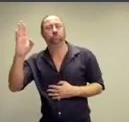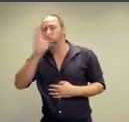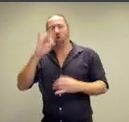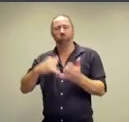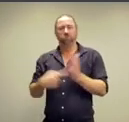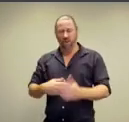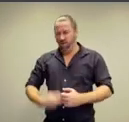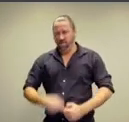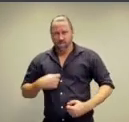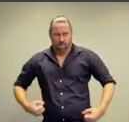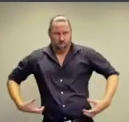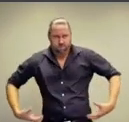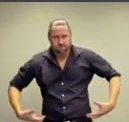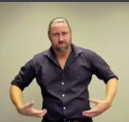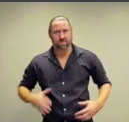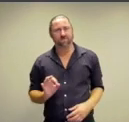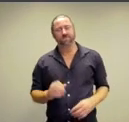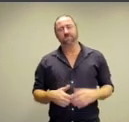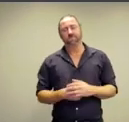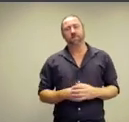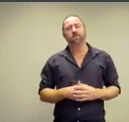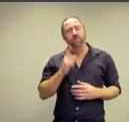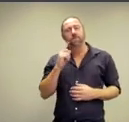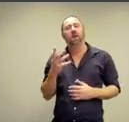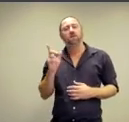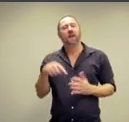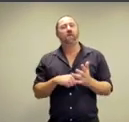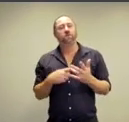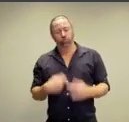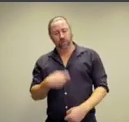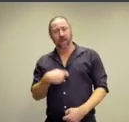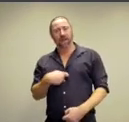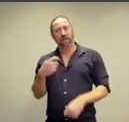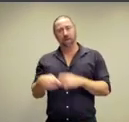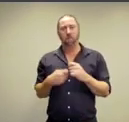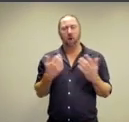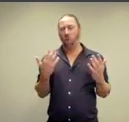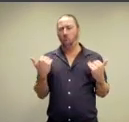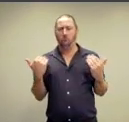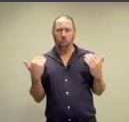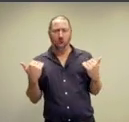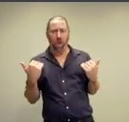versions of the jacket and in this way, the idea of the